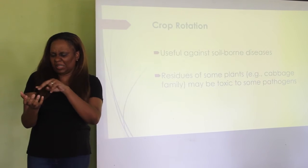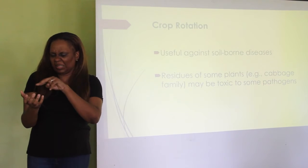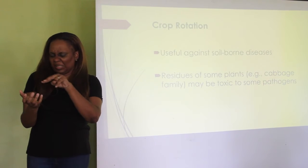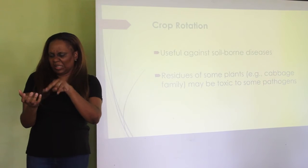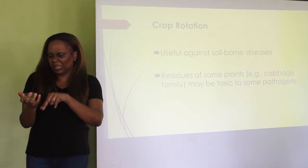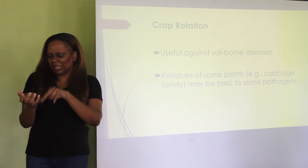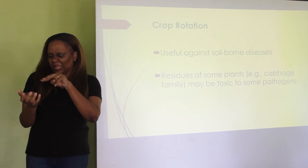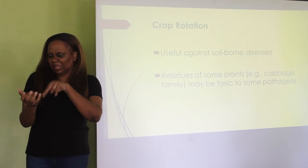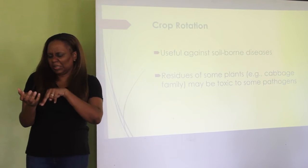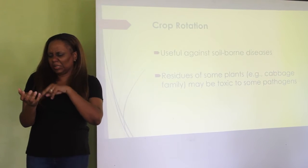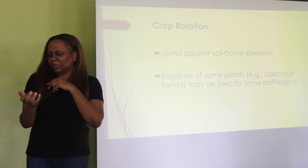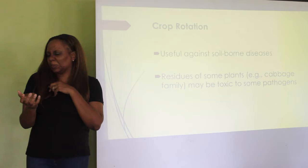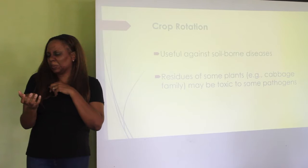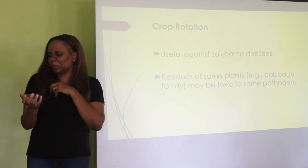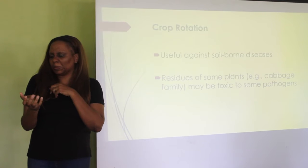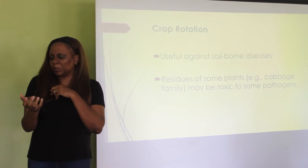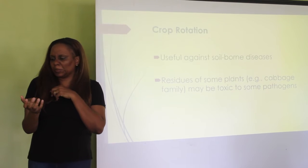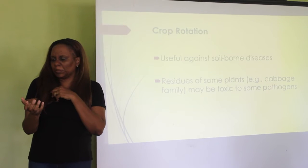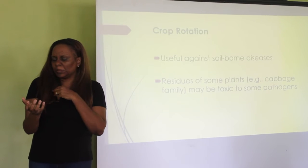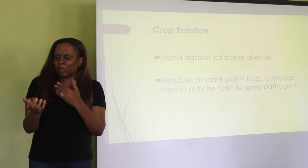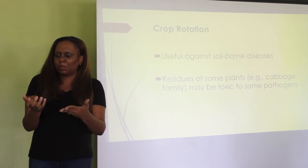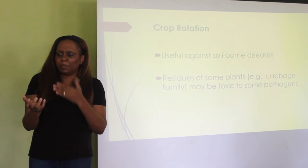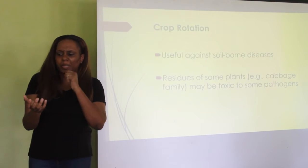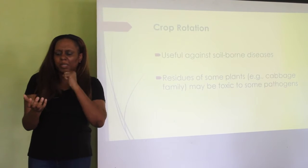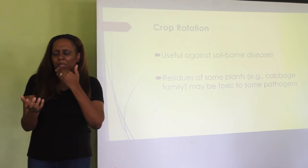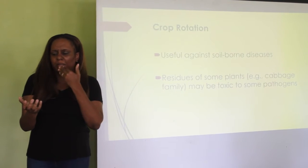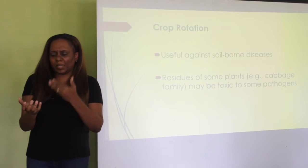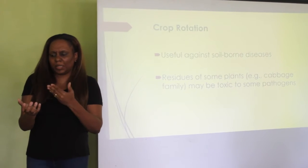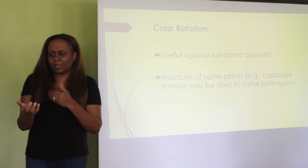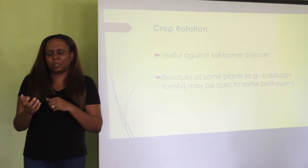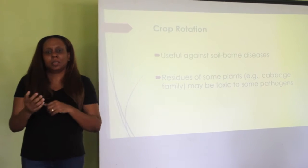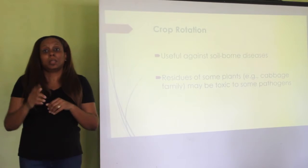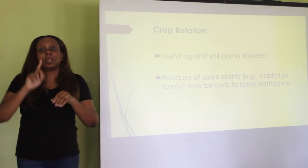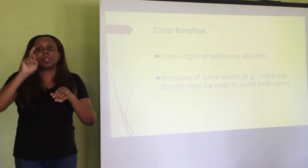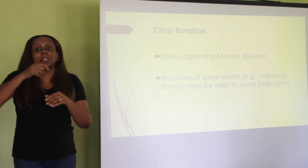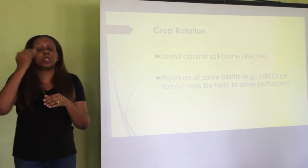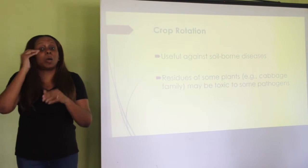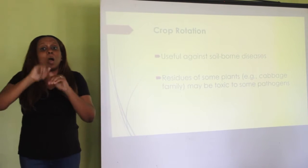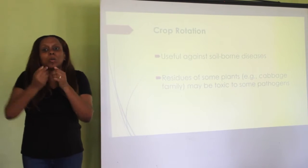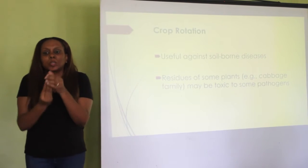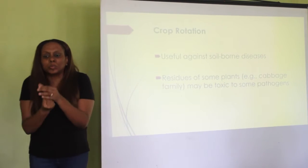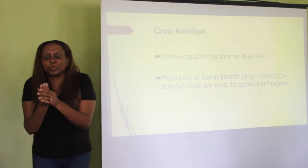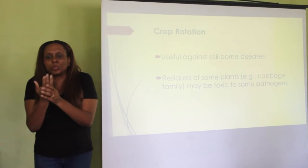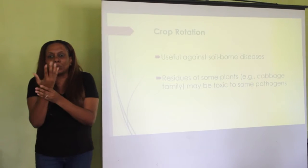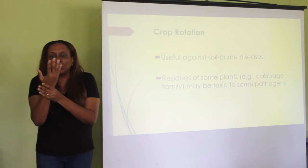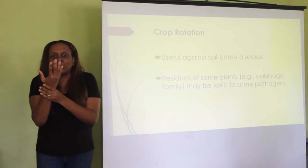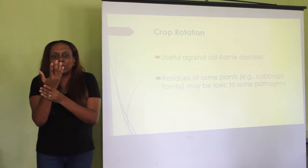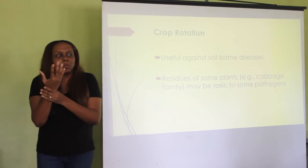like menus um such as the mint lavender